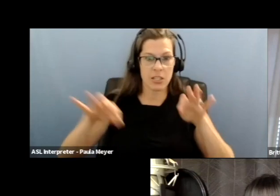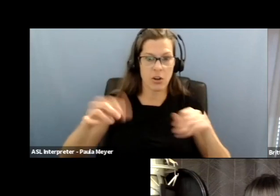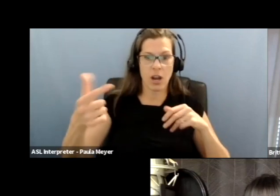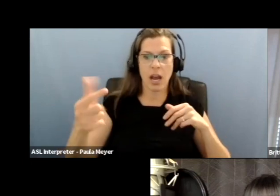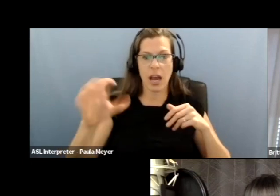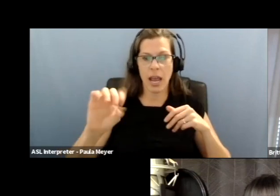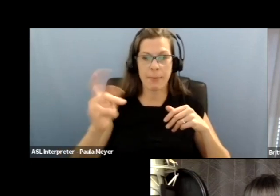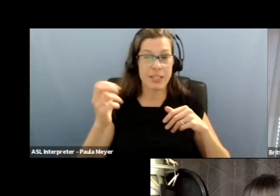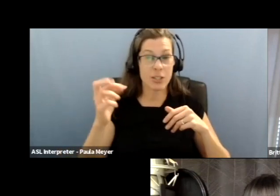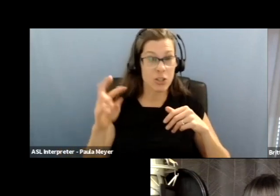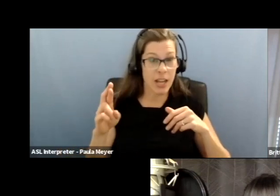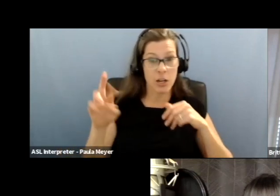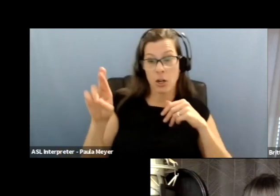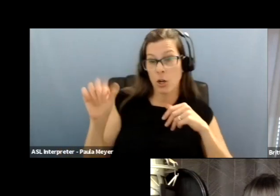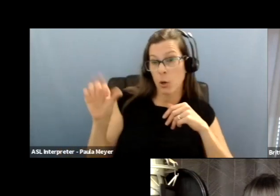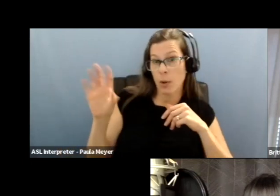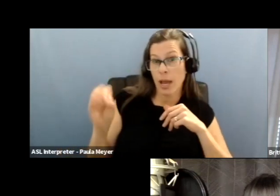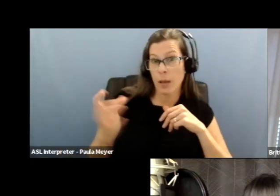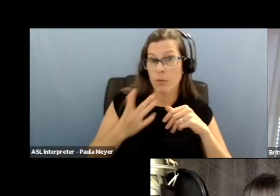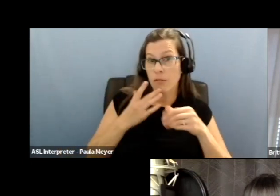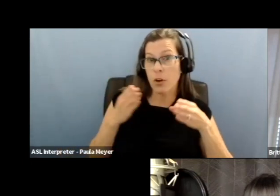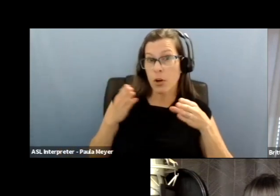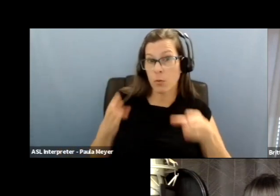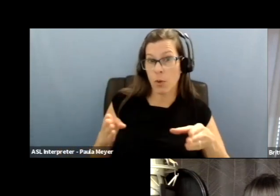what is the preferred way to go about those descriptions?